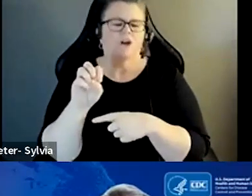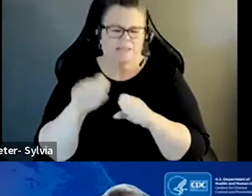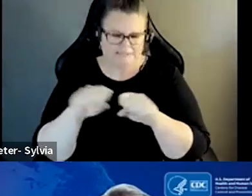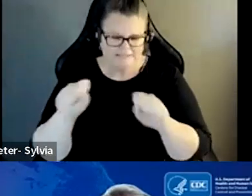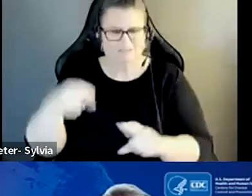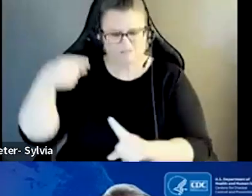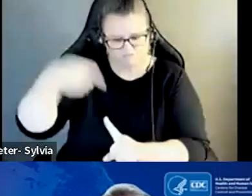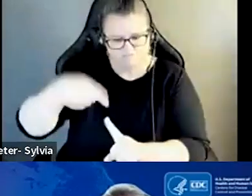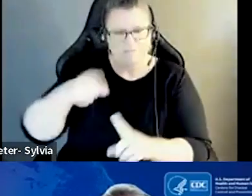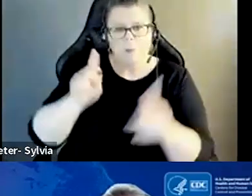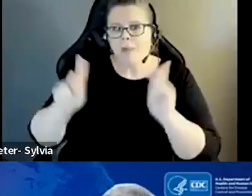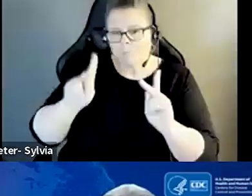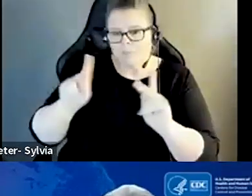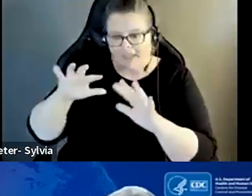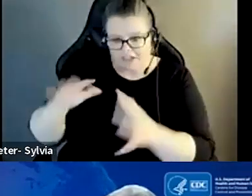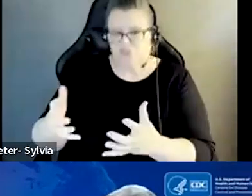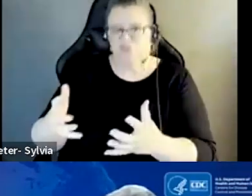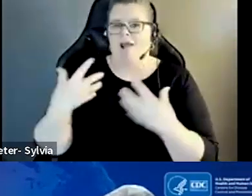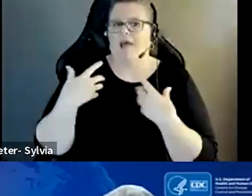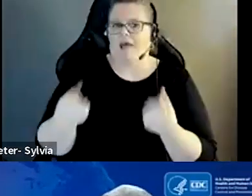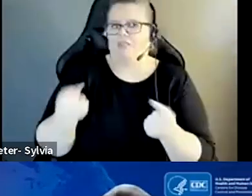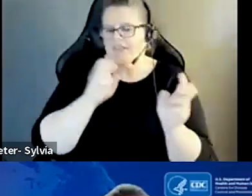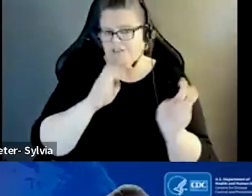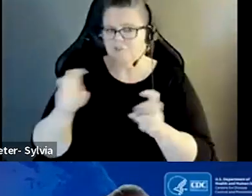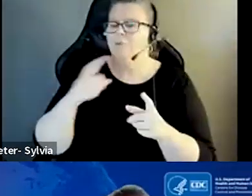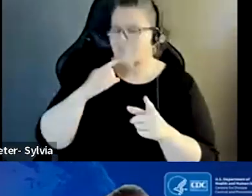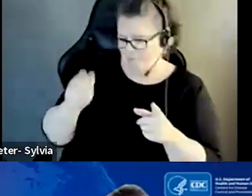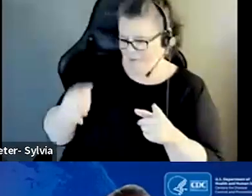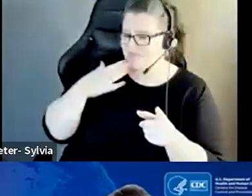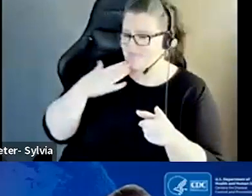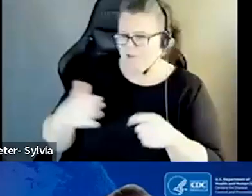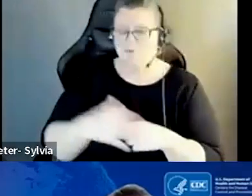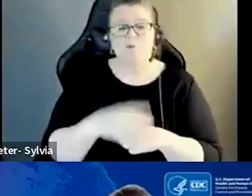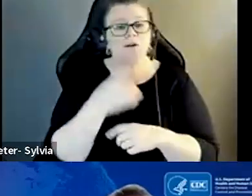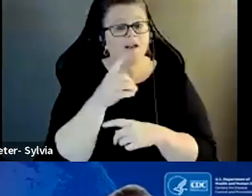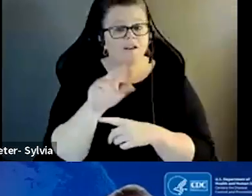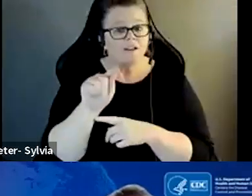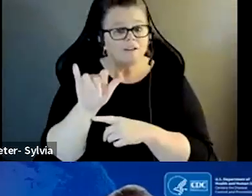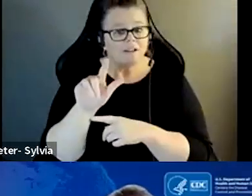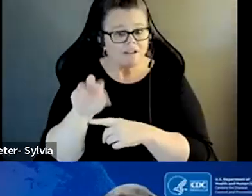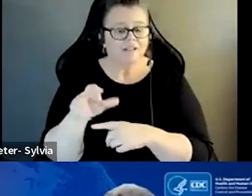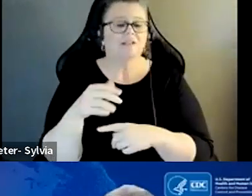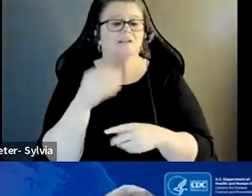Great; thanks so much. Dr. Taylor. Jill Taylor. No conflicts to report.